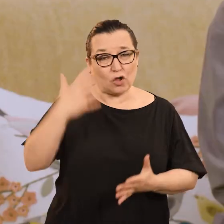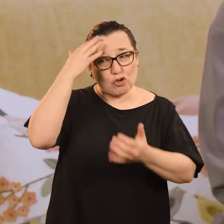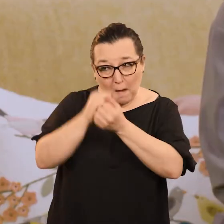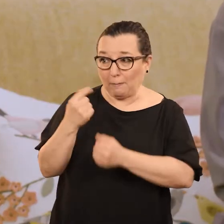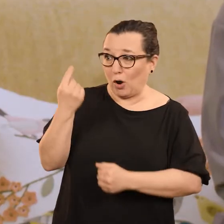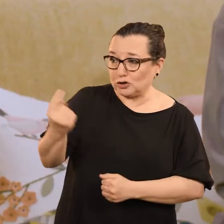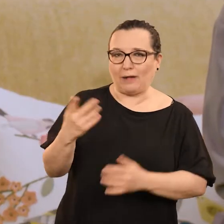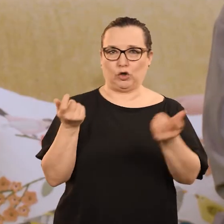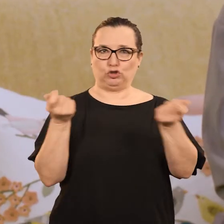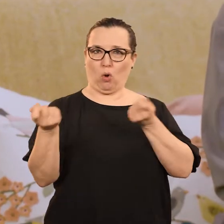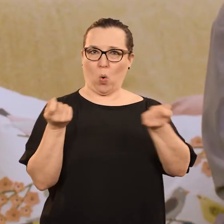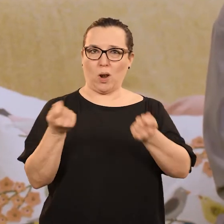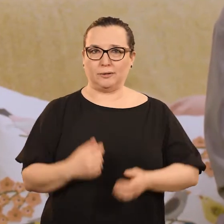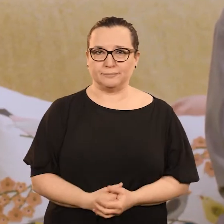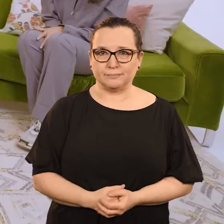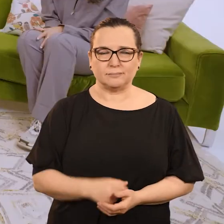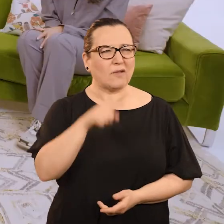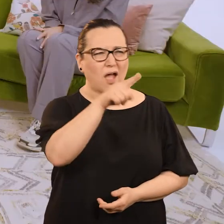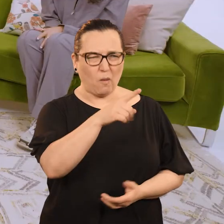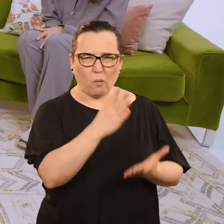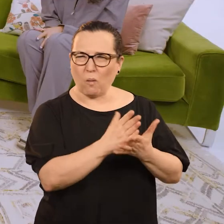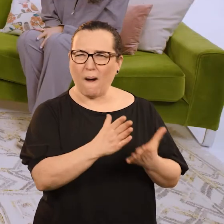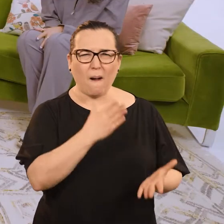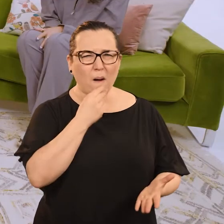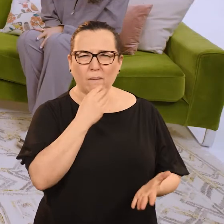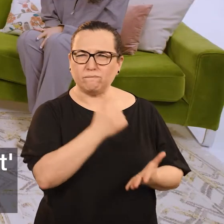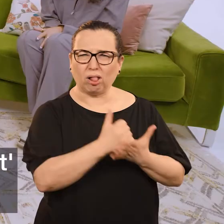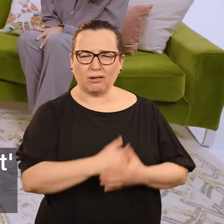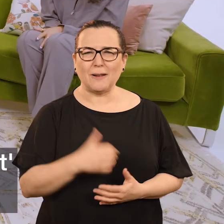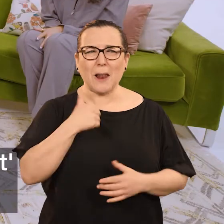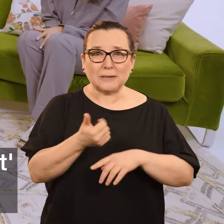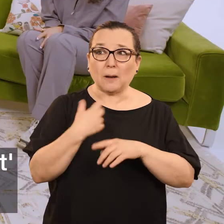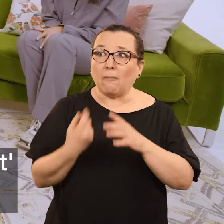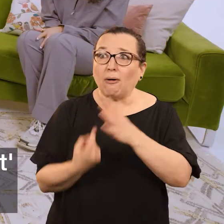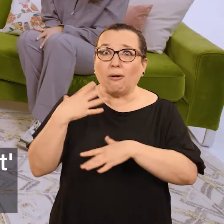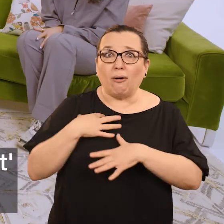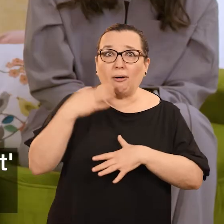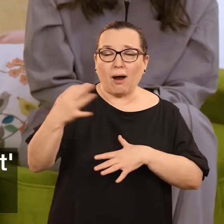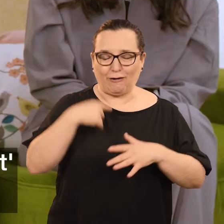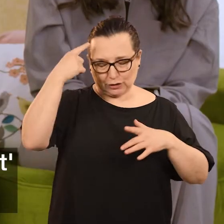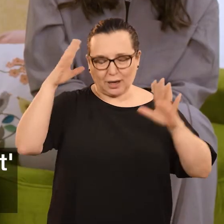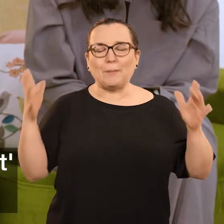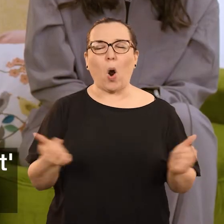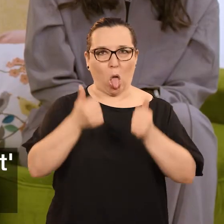I think this is really helpful. Next time it arrives I'll think 'it's going to be alright' and I always go anyway.